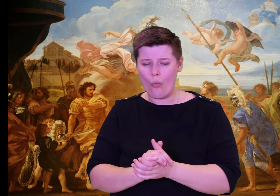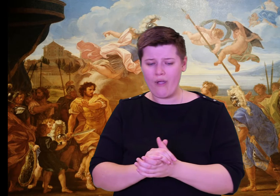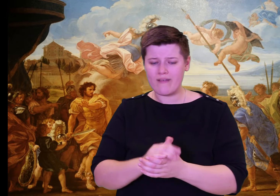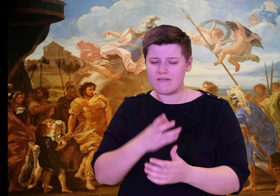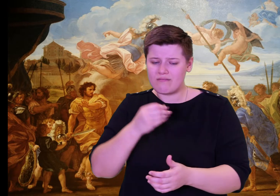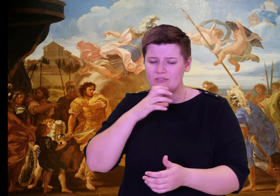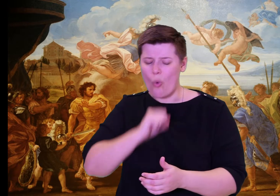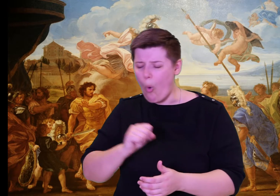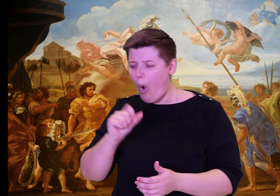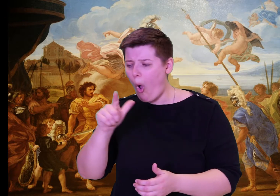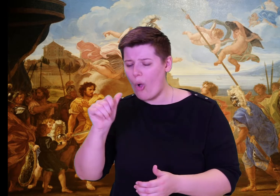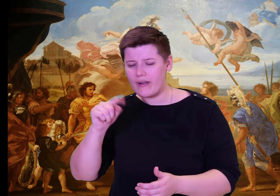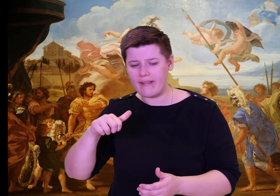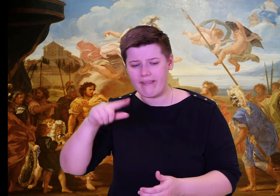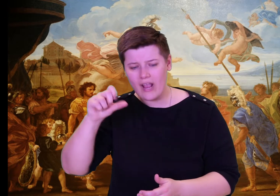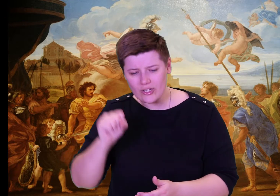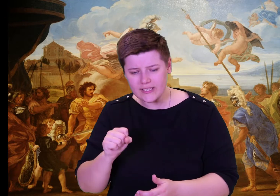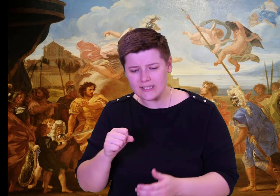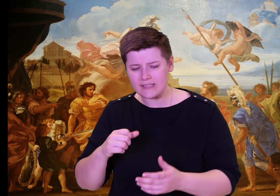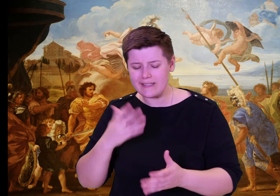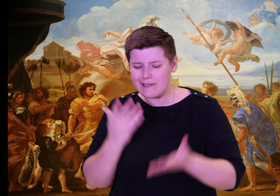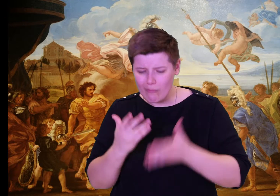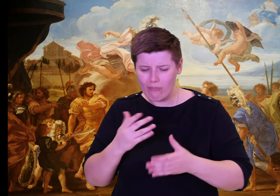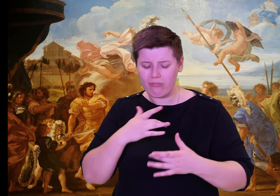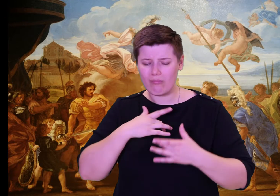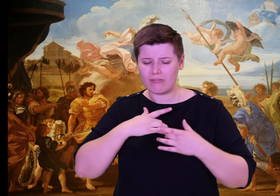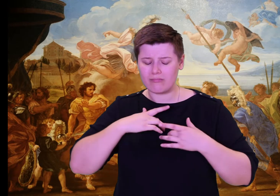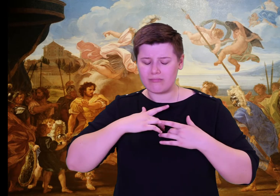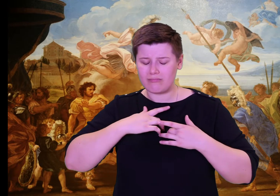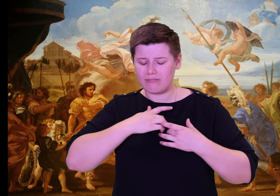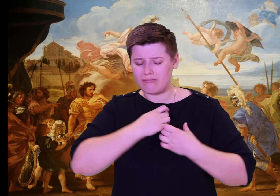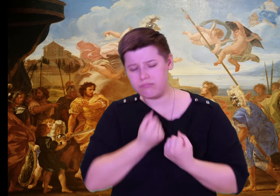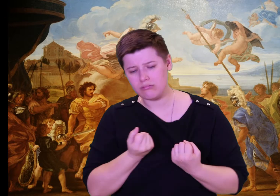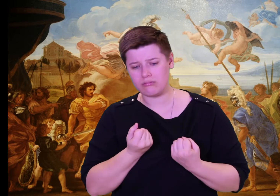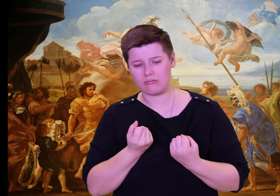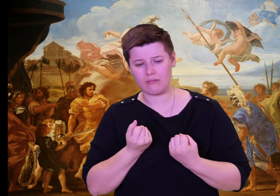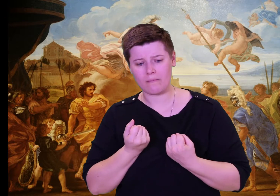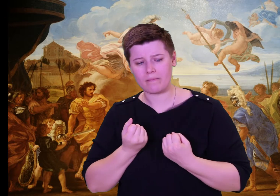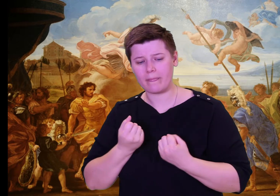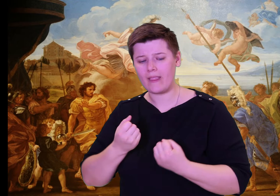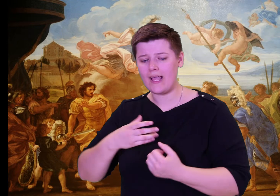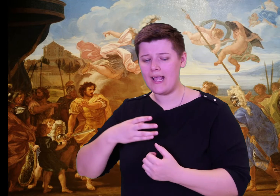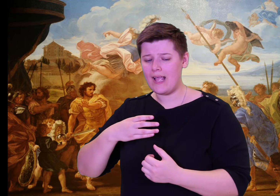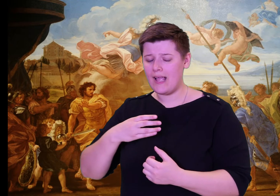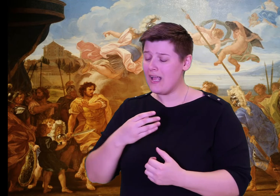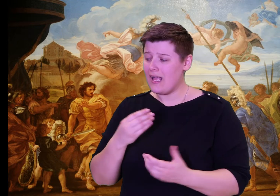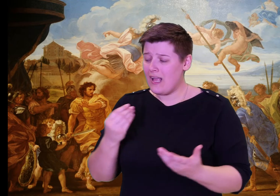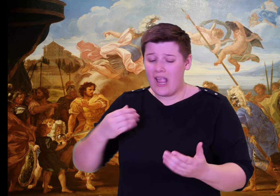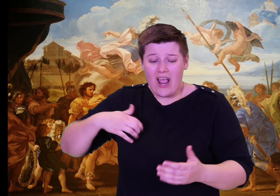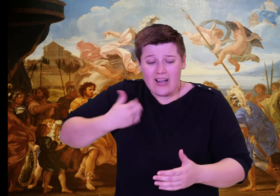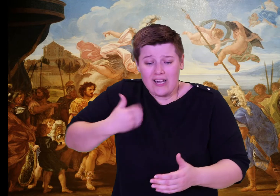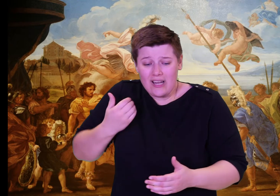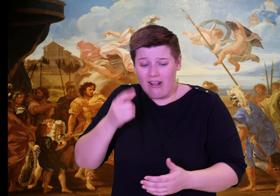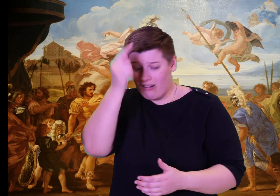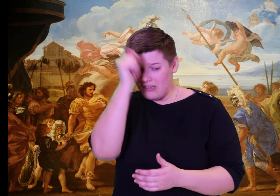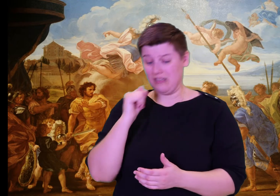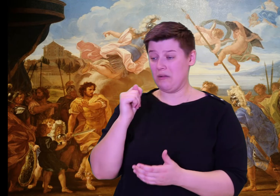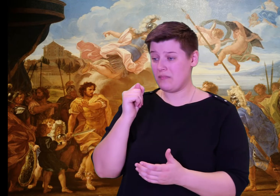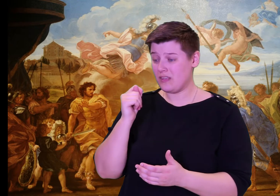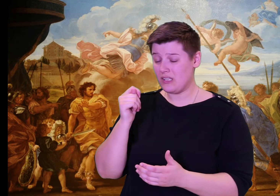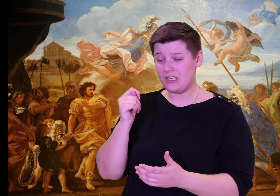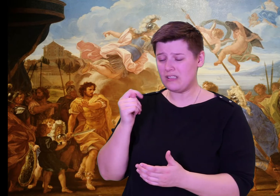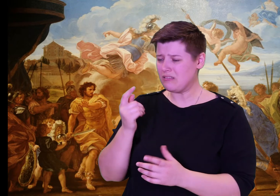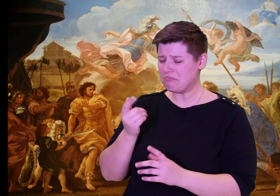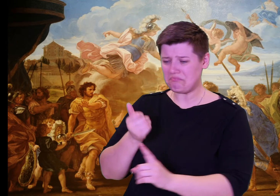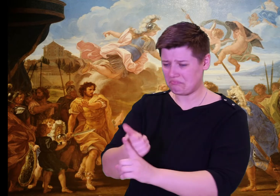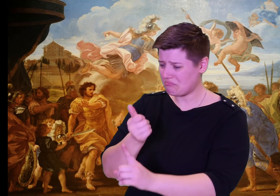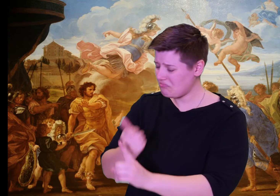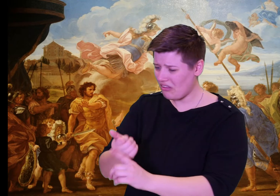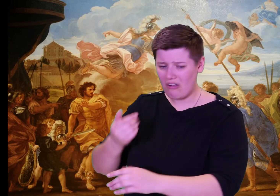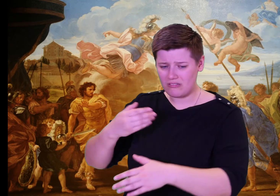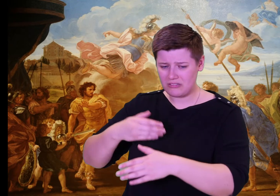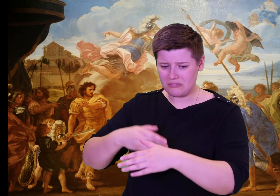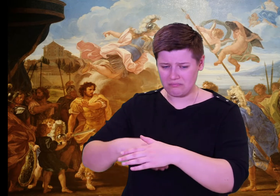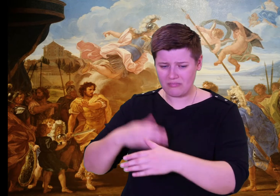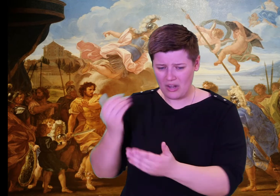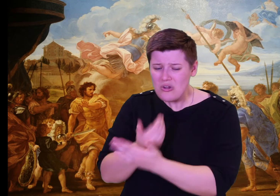His destiny was suffering, and mine the endless pain of missing him.